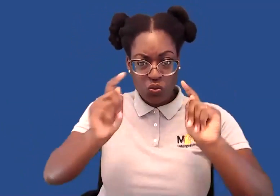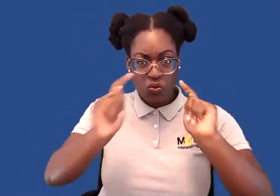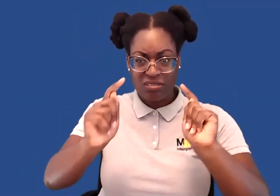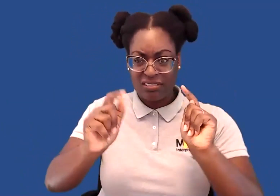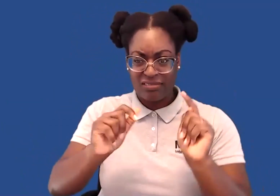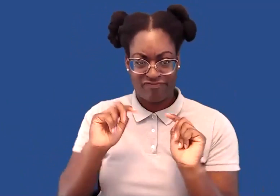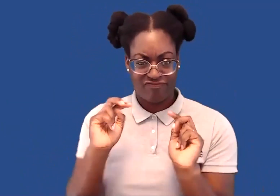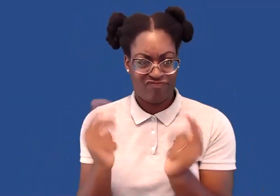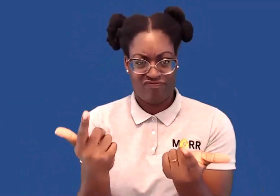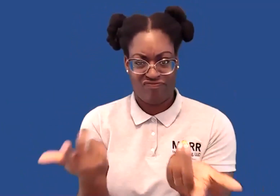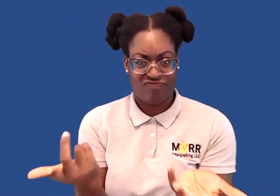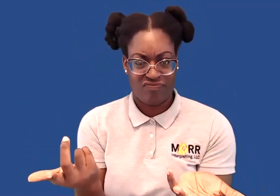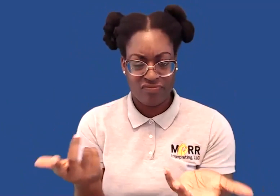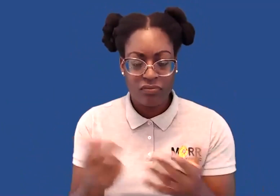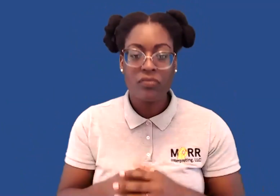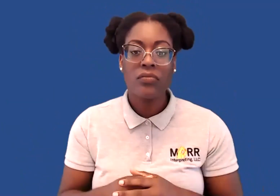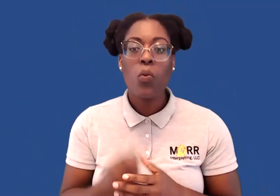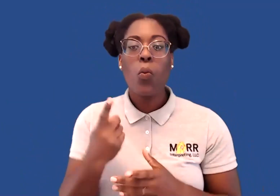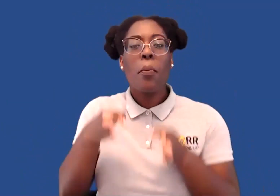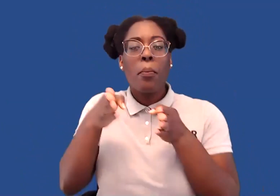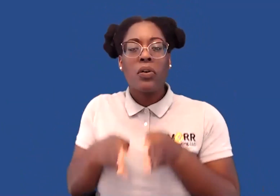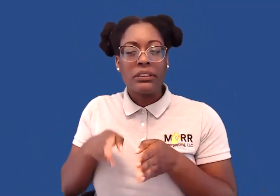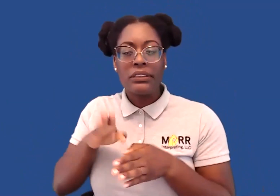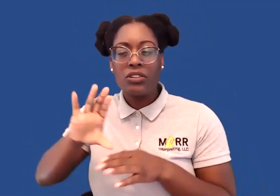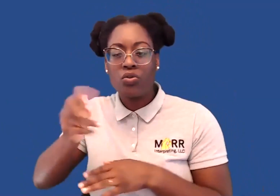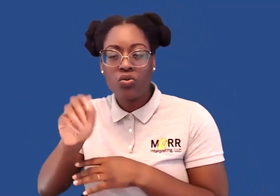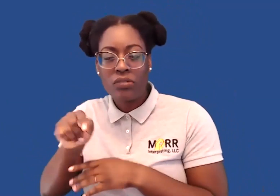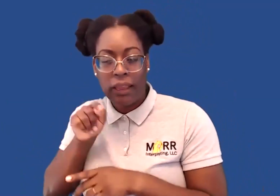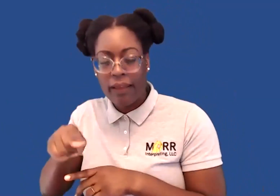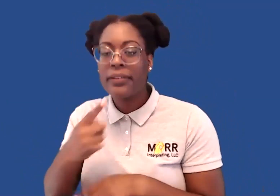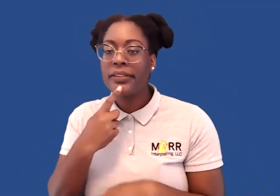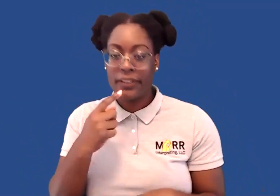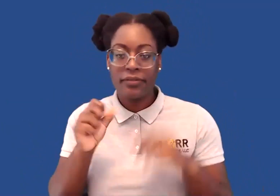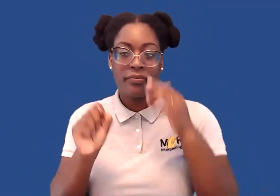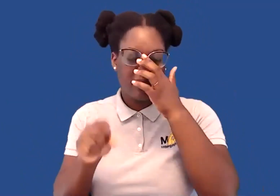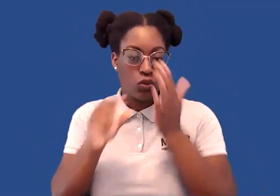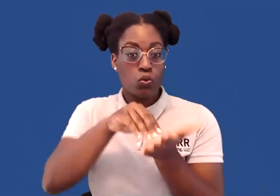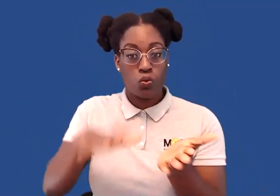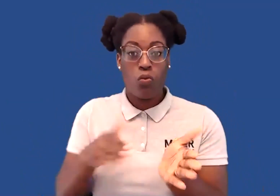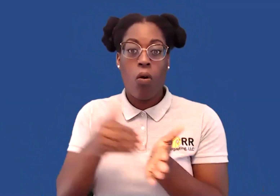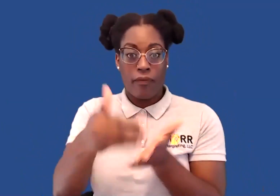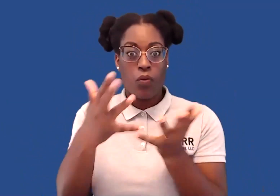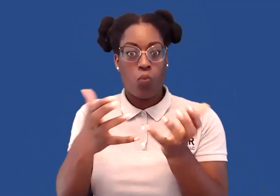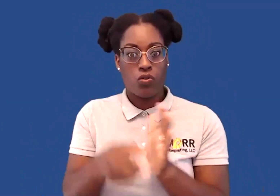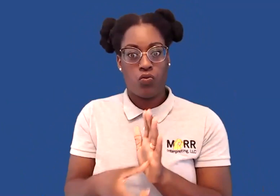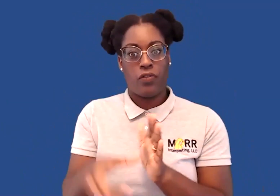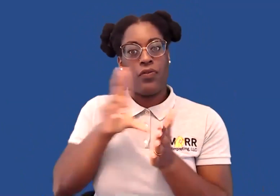"our university records synchronous tutoring sessions. "Students often want to review their sessions later."